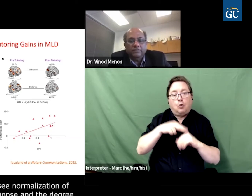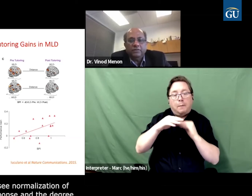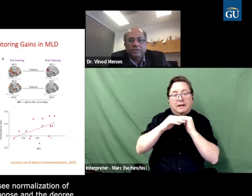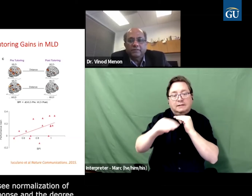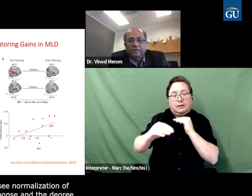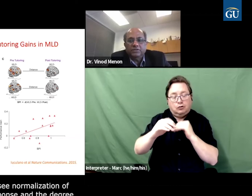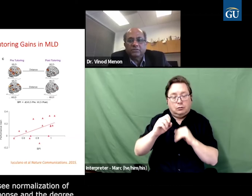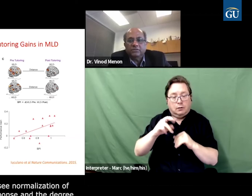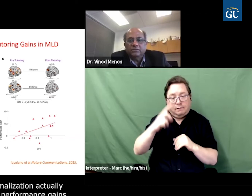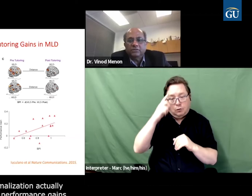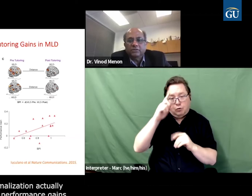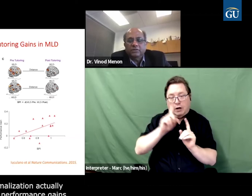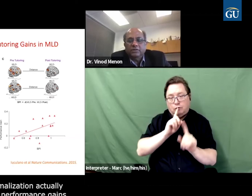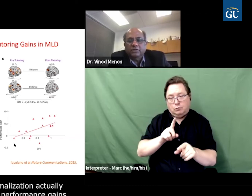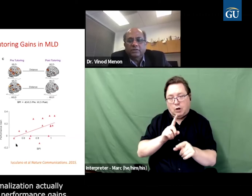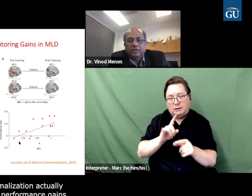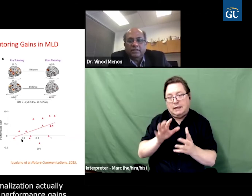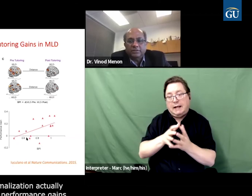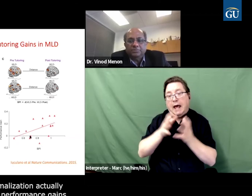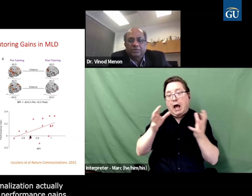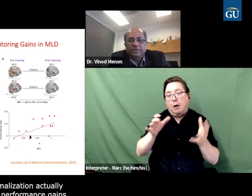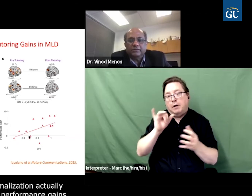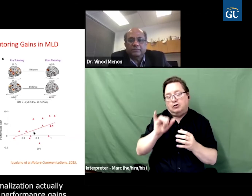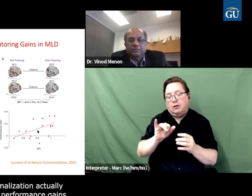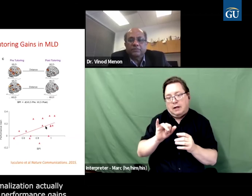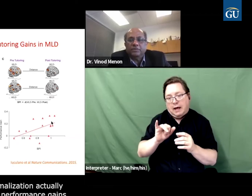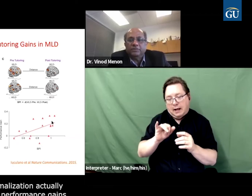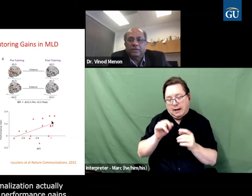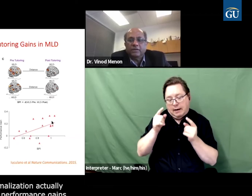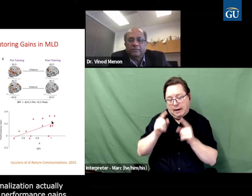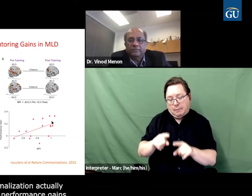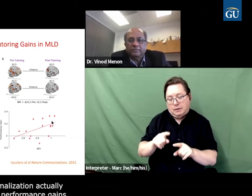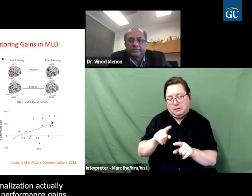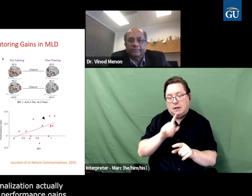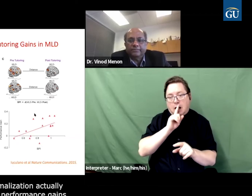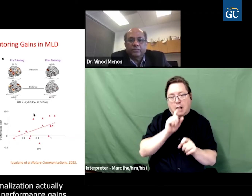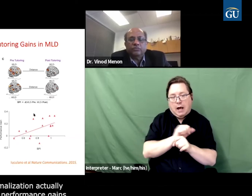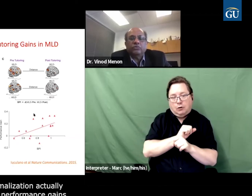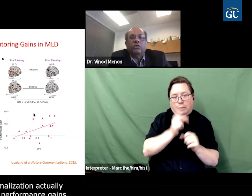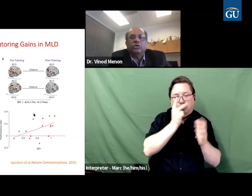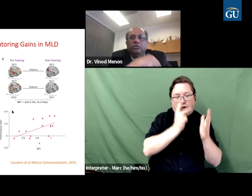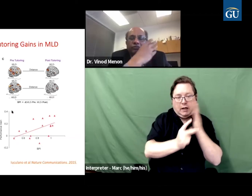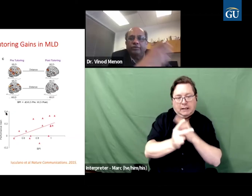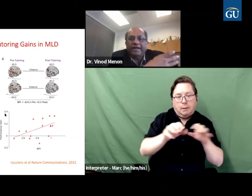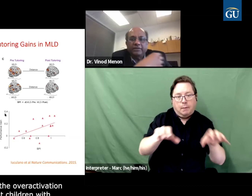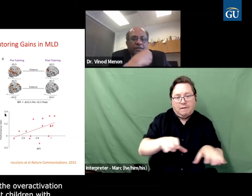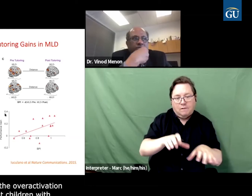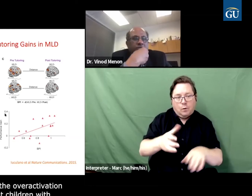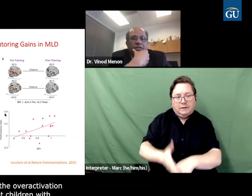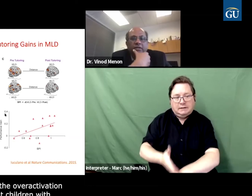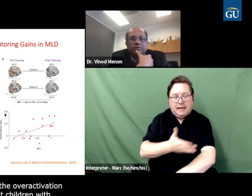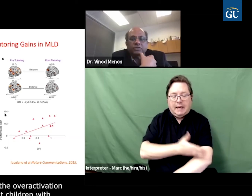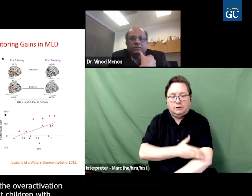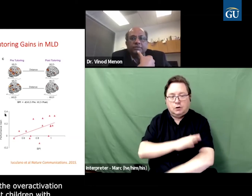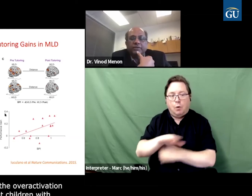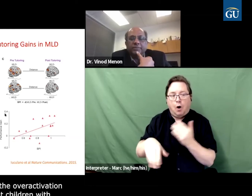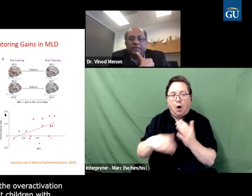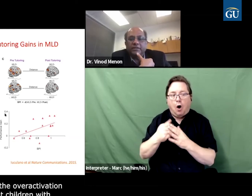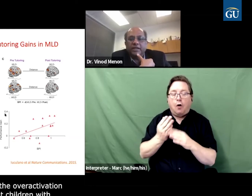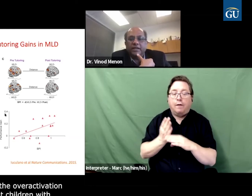and the degree of normalization actually predicts performance gains